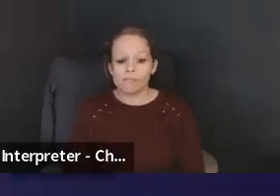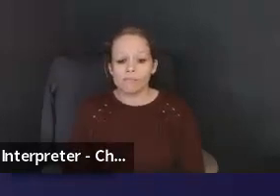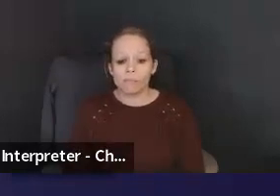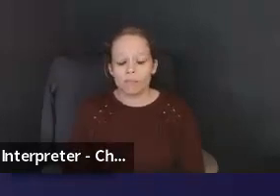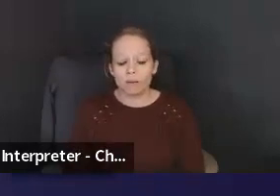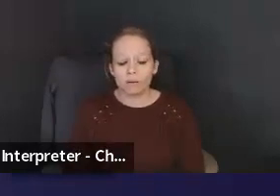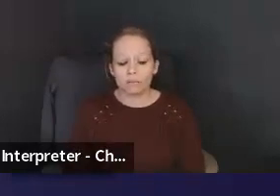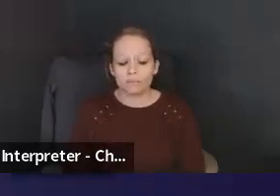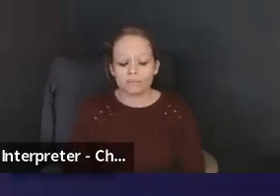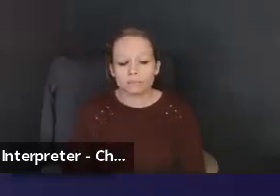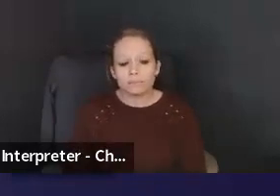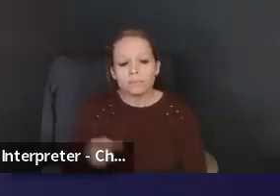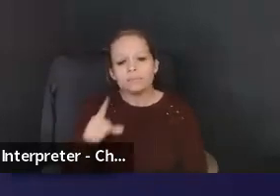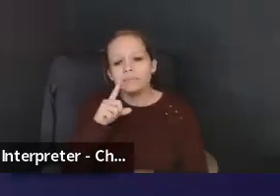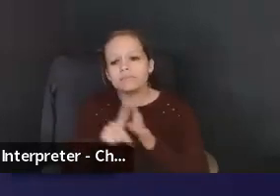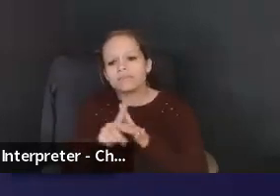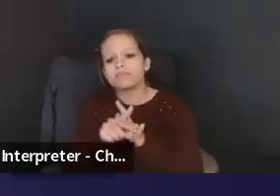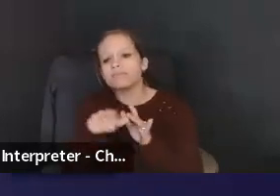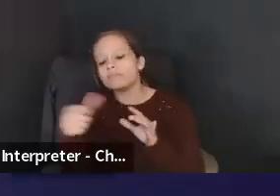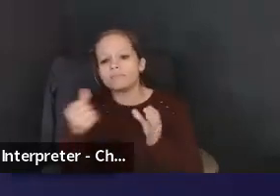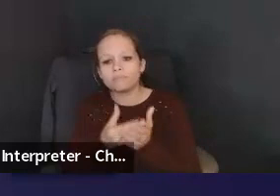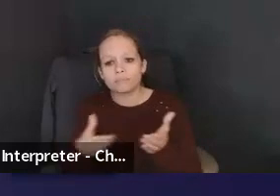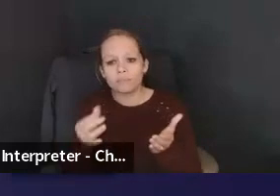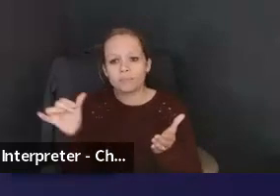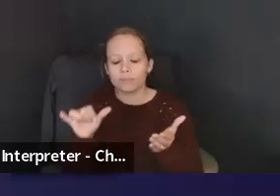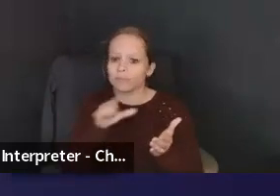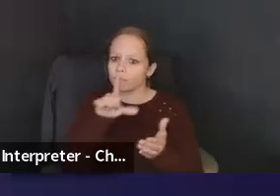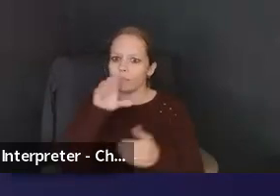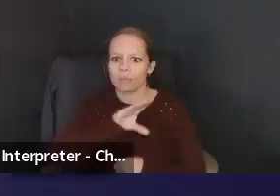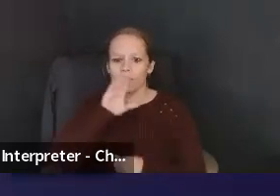you see this in other things. You see it in, it's really frustrating when you submit a journal too,